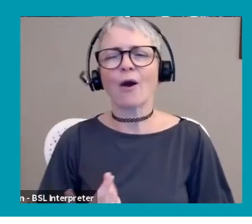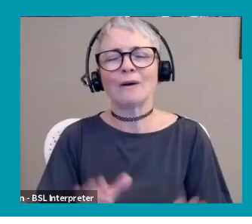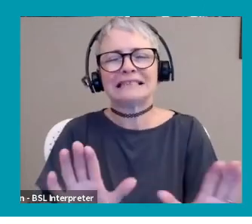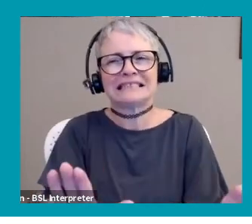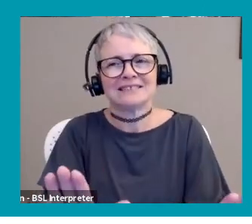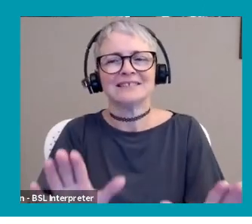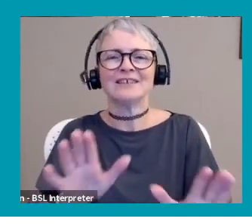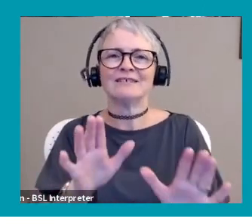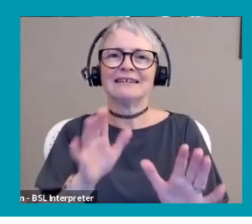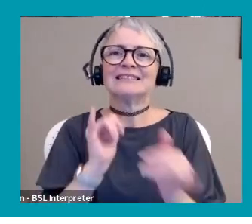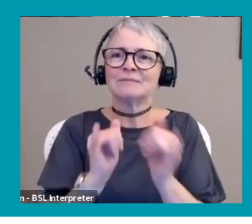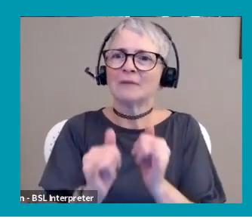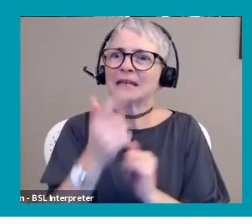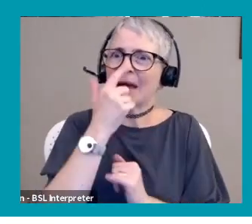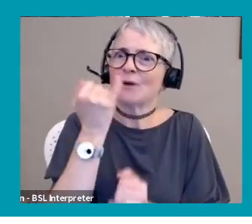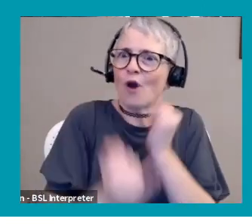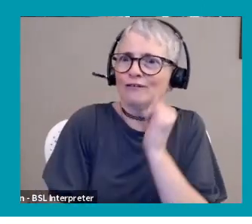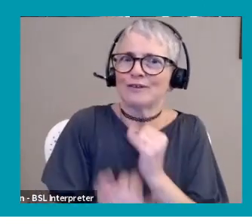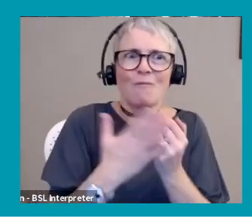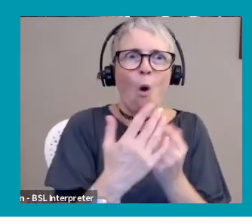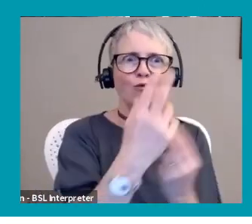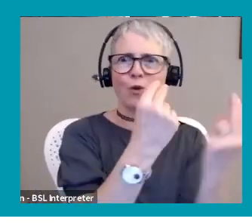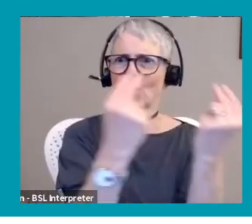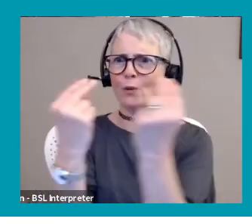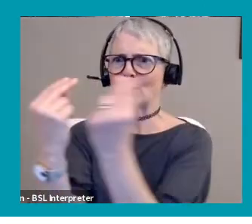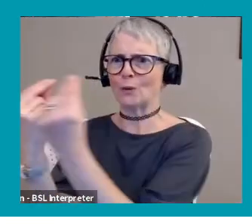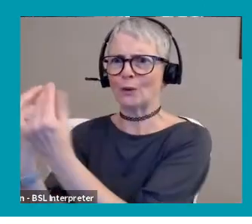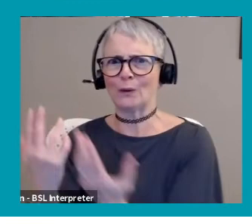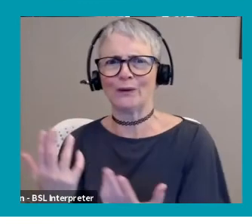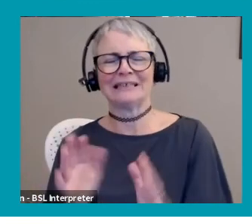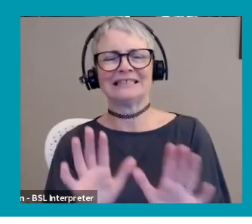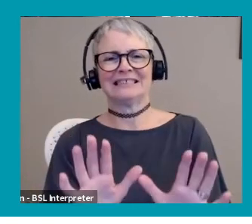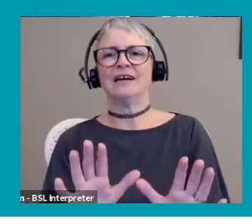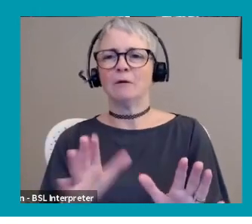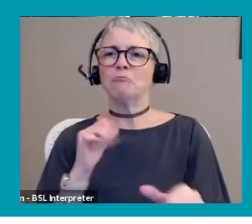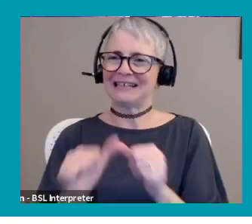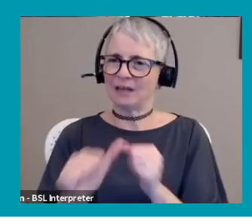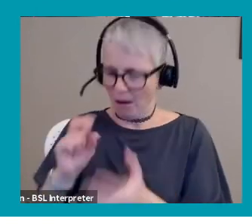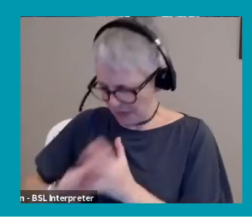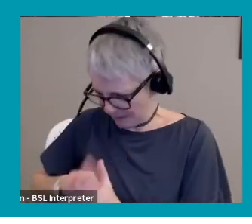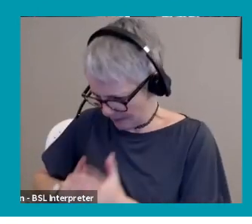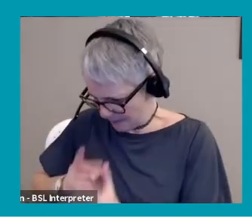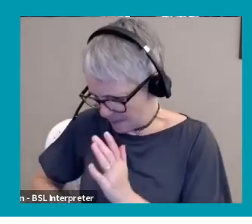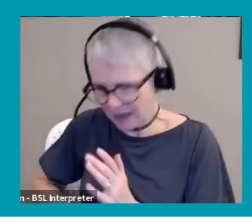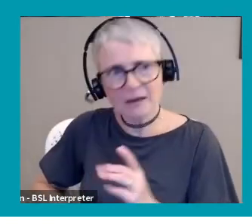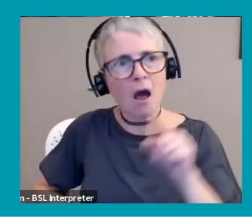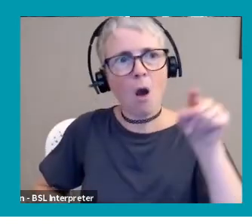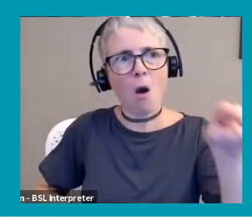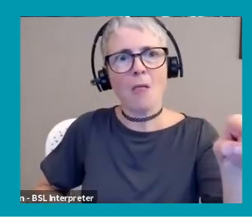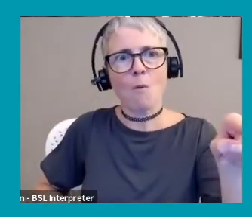means more rejection, usually, less likelihood of success. Don't be tempted to spread out too much,